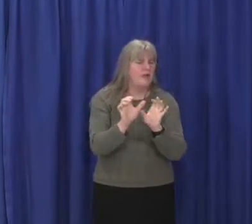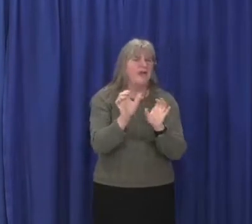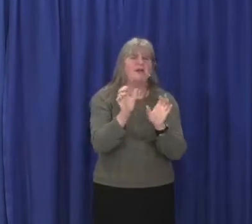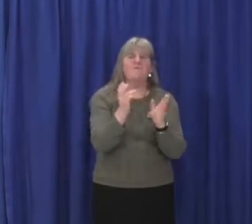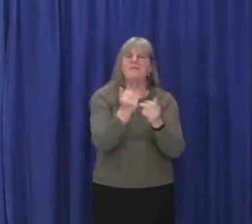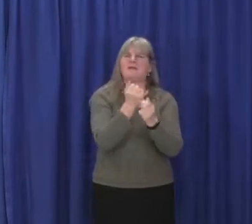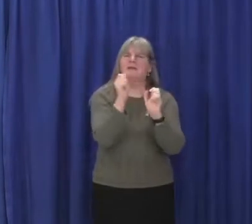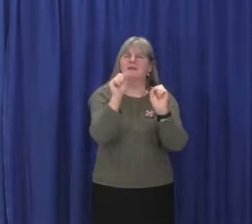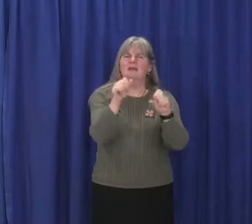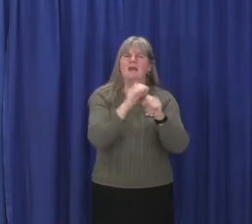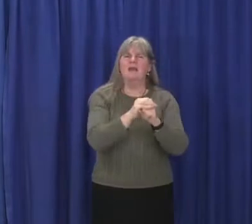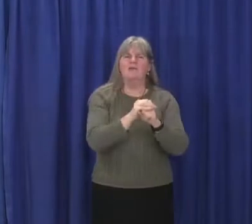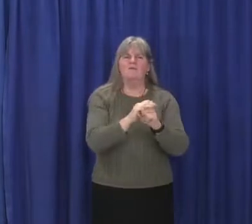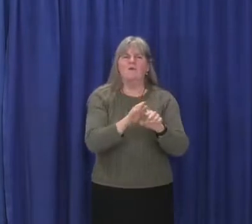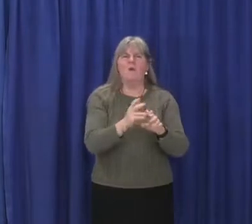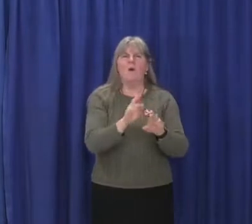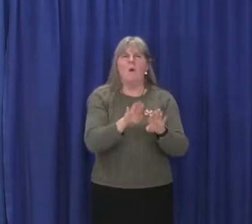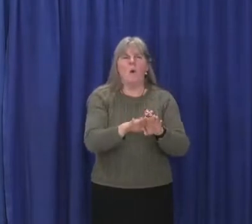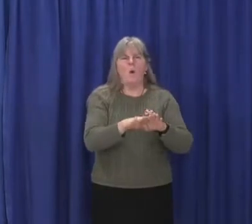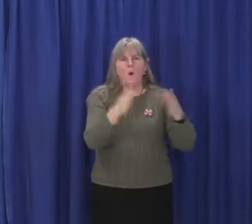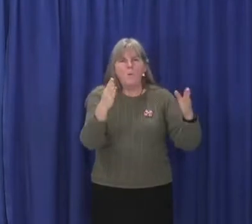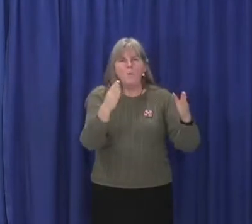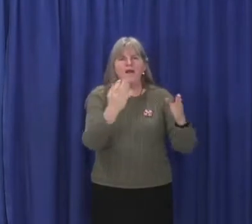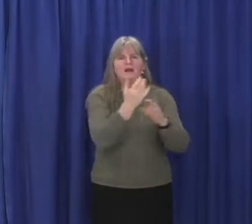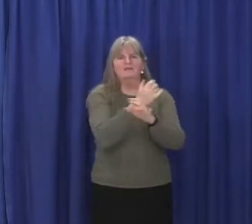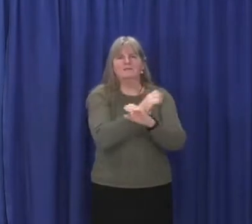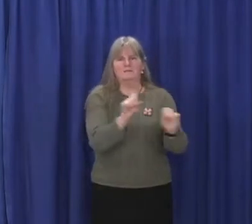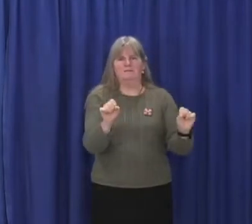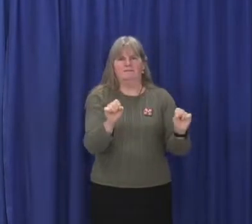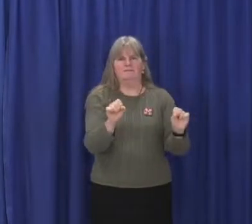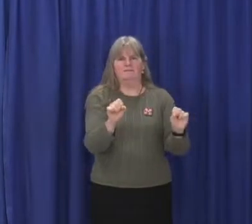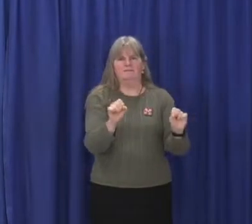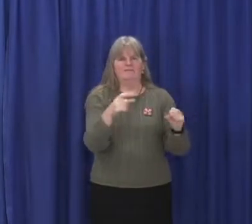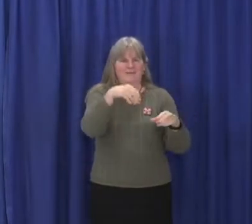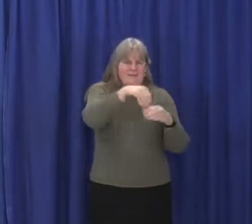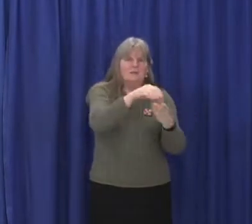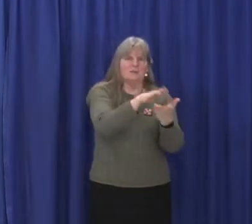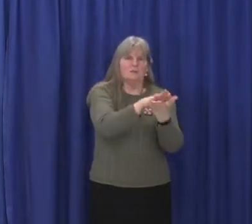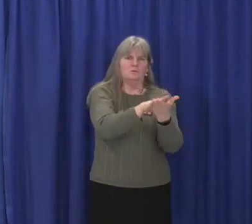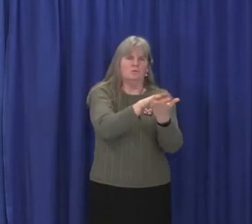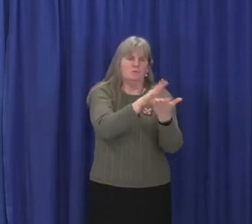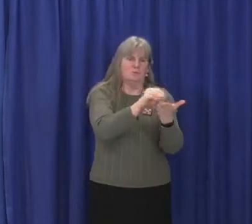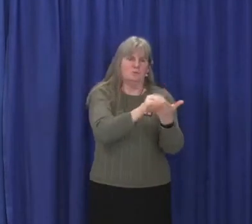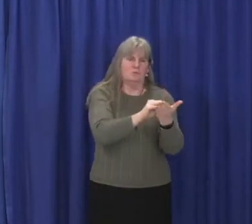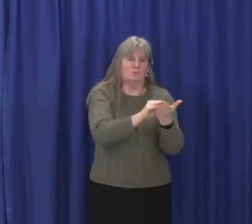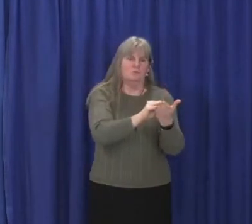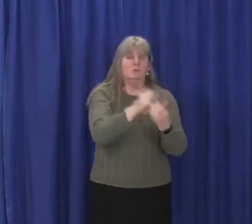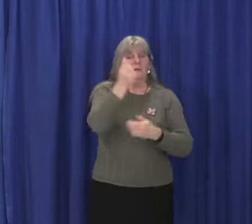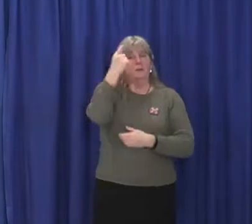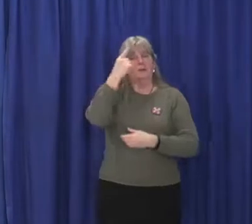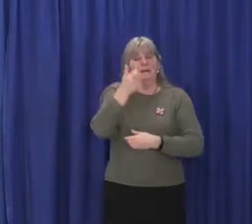open and safe for in person learning. Every school in the Yukon has an approved operational plan